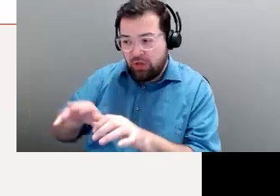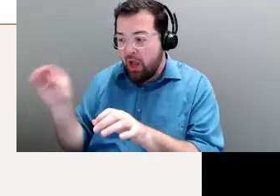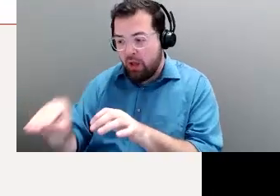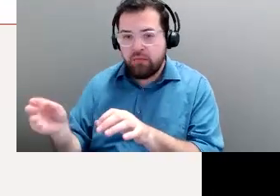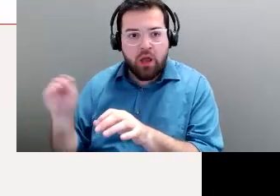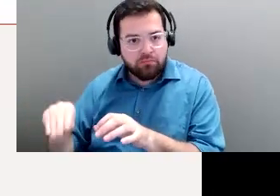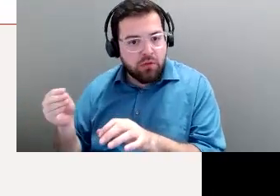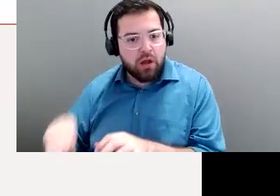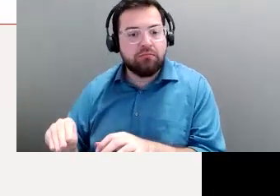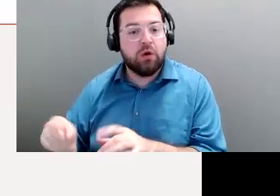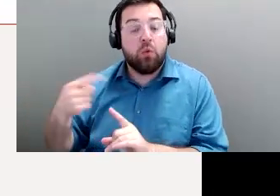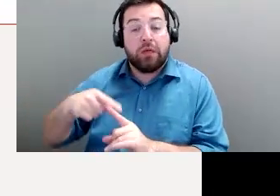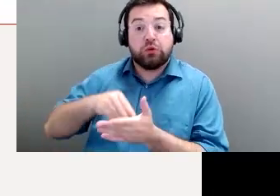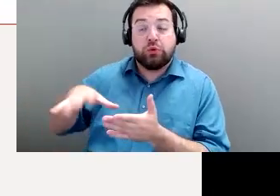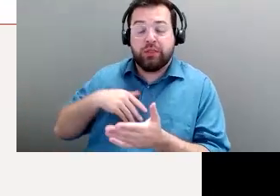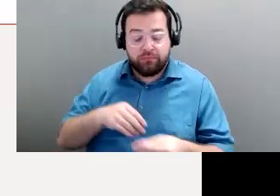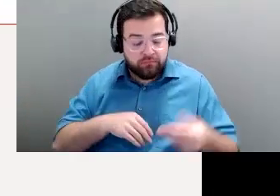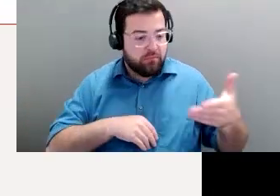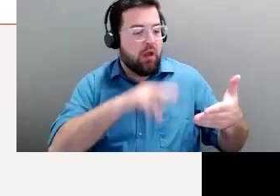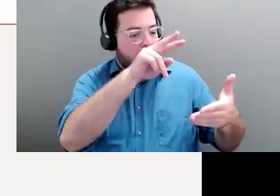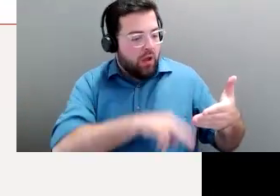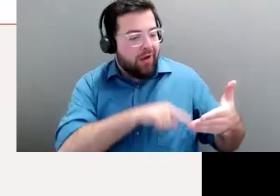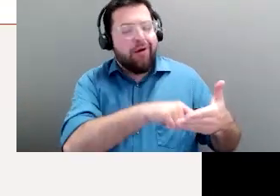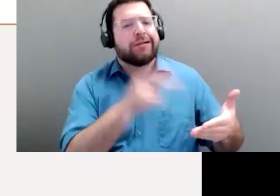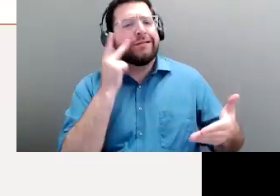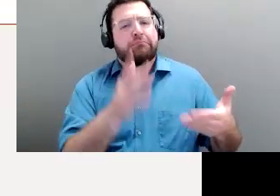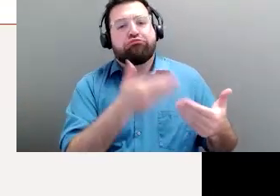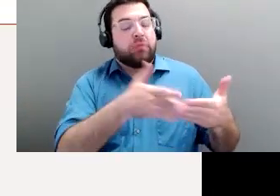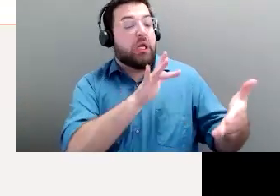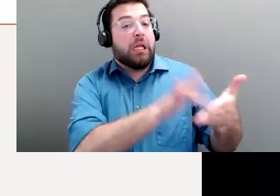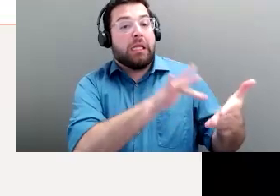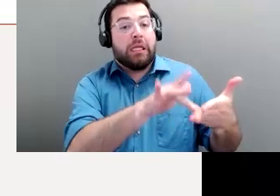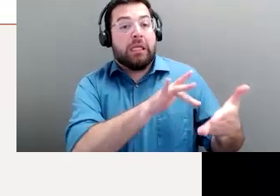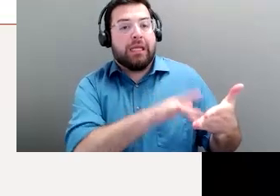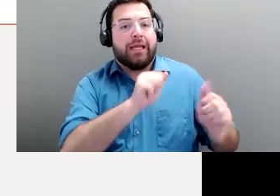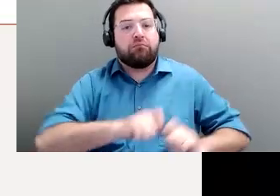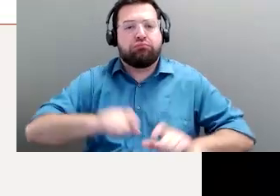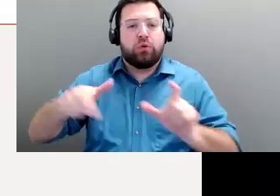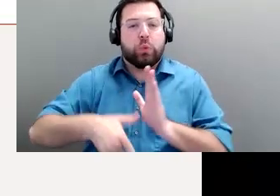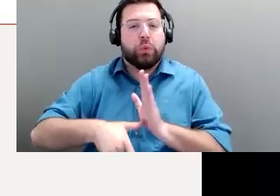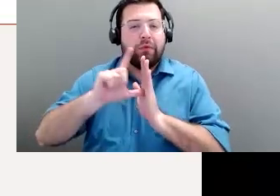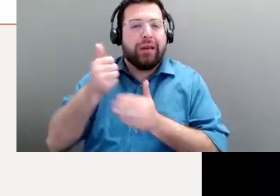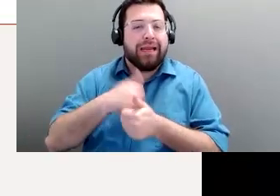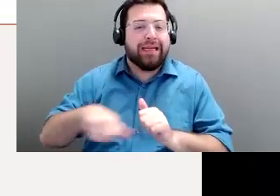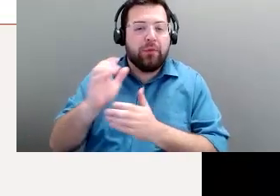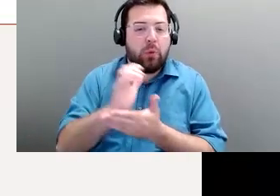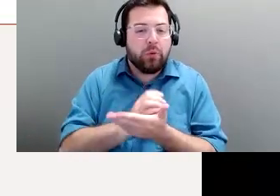so that when a student reads it, they can just click on that and review any of the course materials to help them better understand